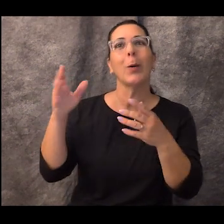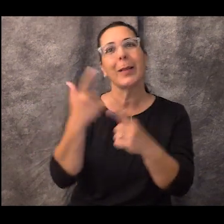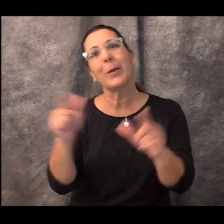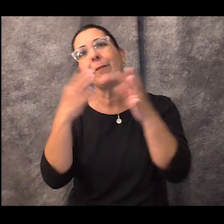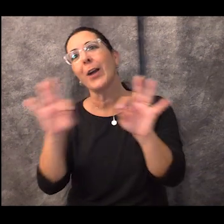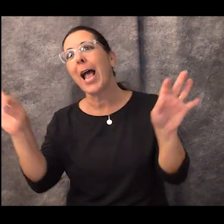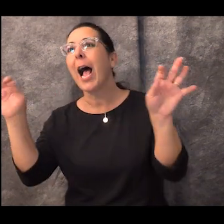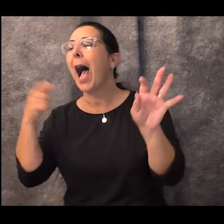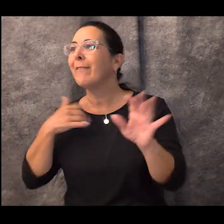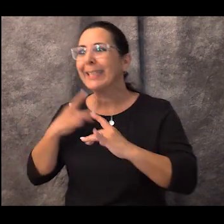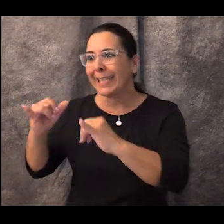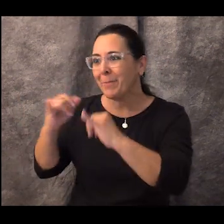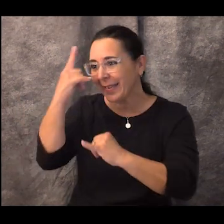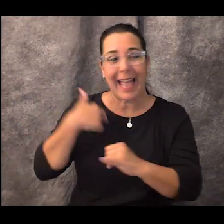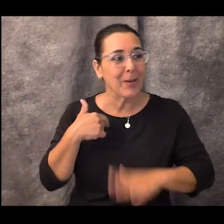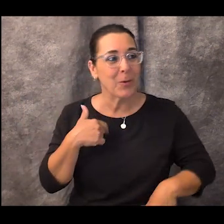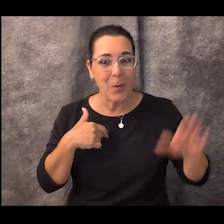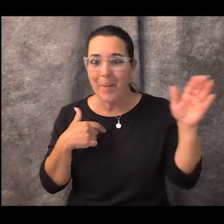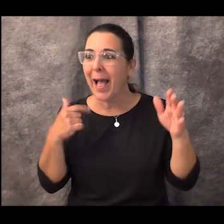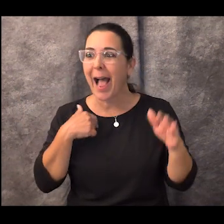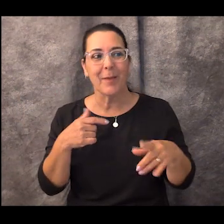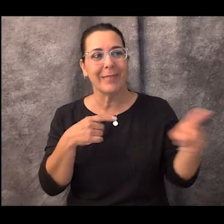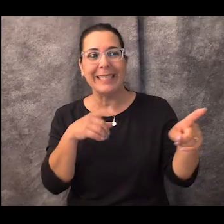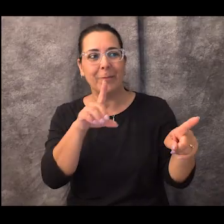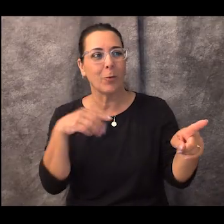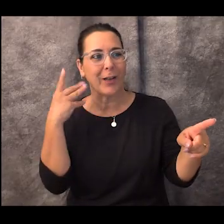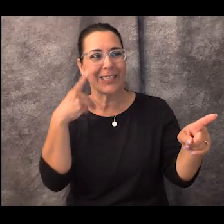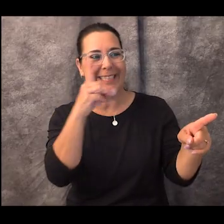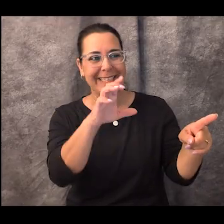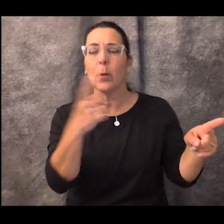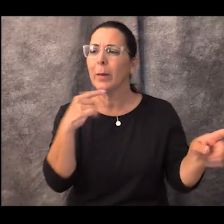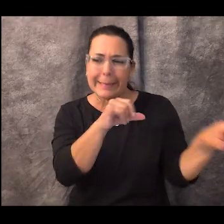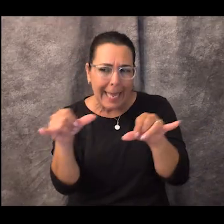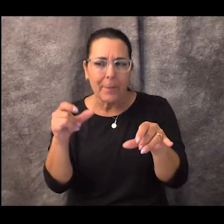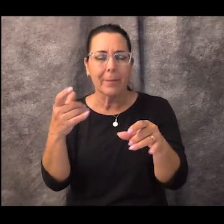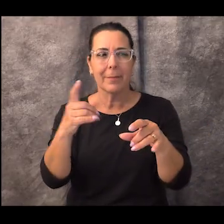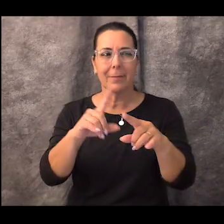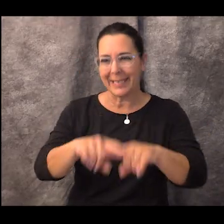so we're just like so different, but so the same at the same time. (Eric) Right. (Michelle) And we are, yeah. We're always like,